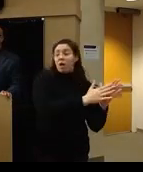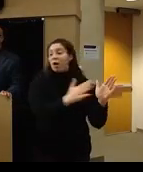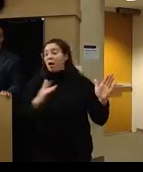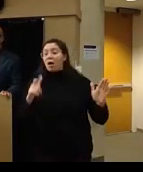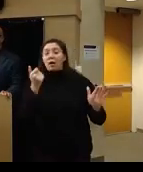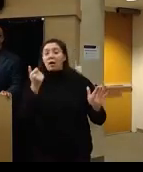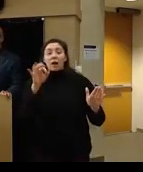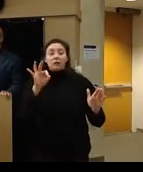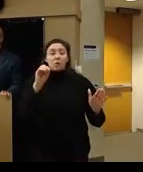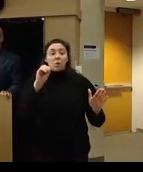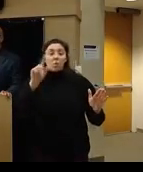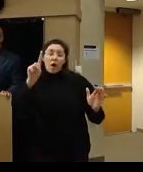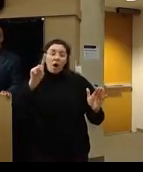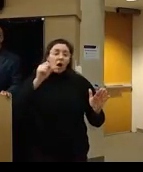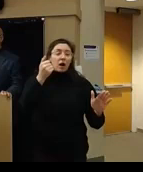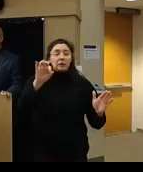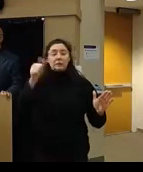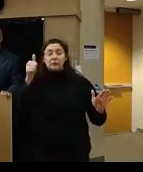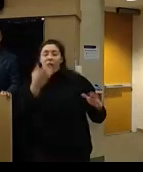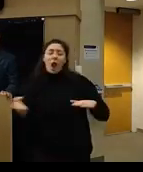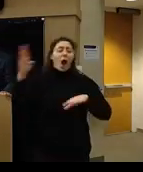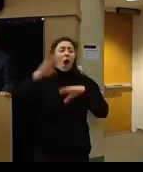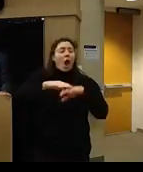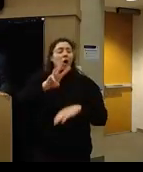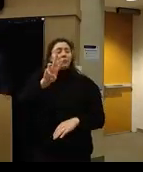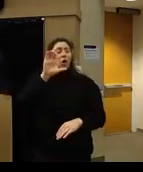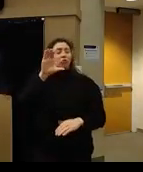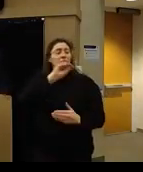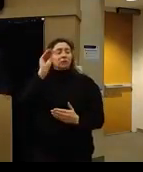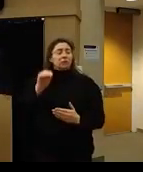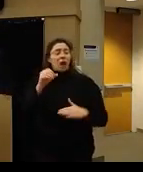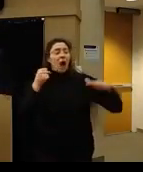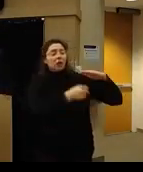to about 1910 numbers increased by 600% over the course of just a couple coup of years or